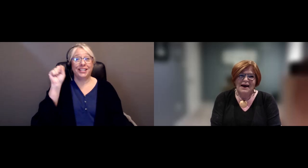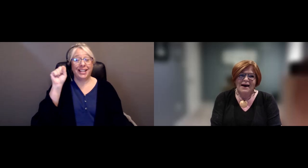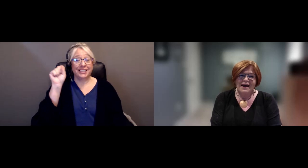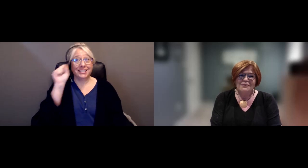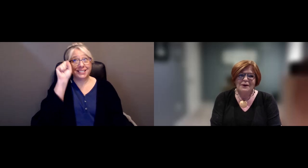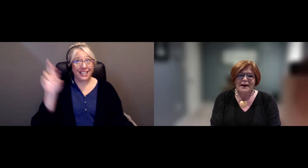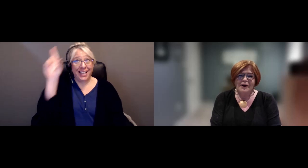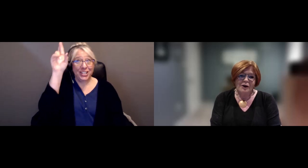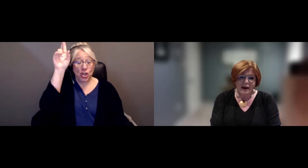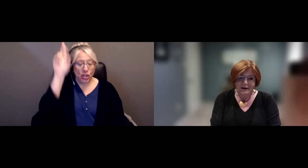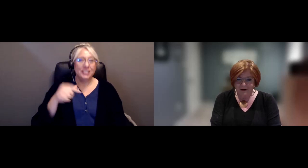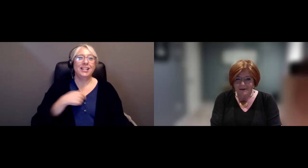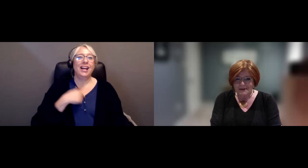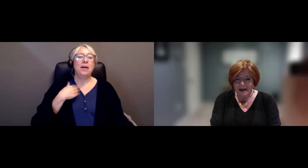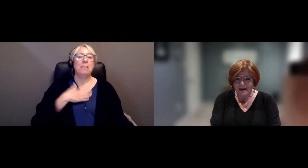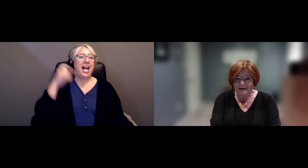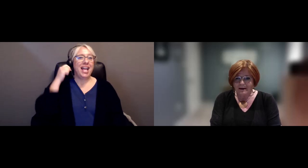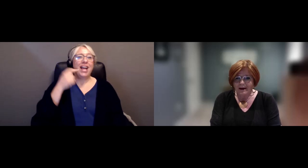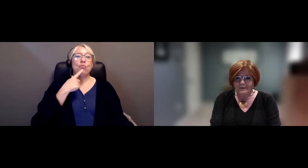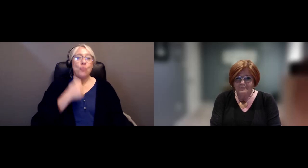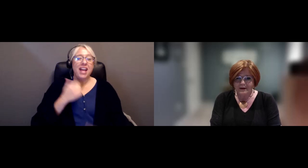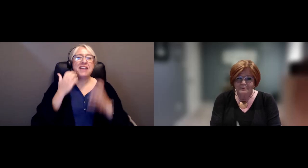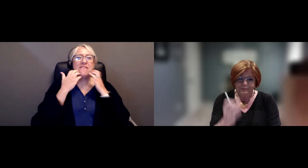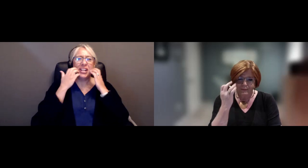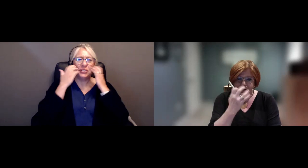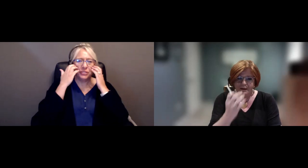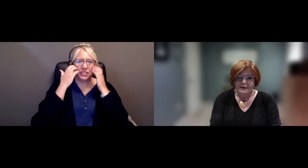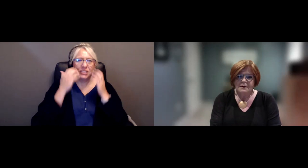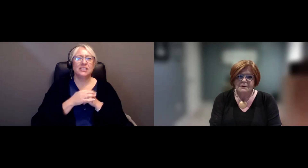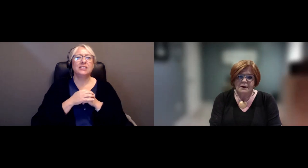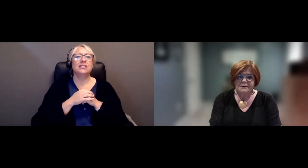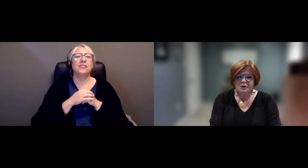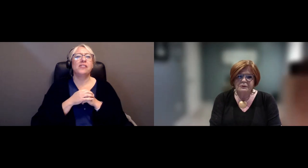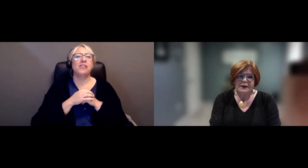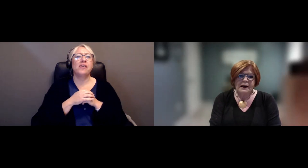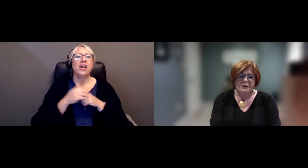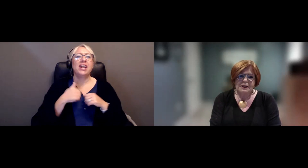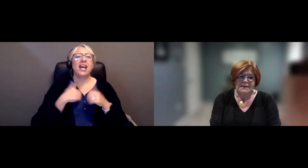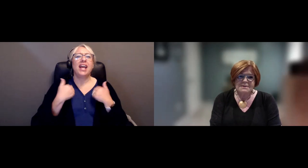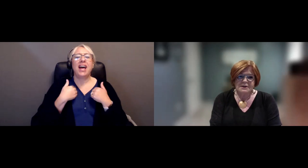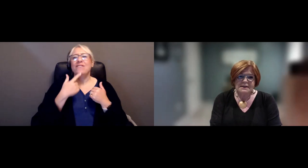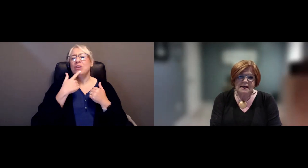I have red hair and freckles. And I have sort of red colored glasses on tonight.